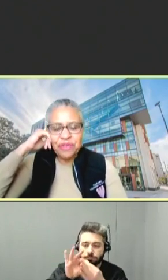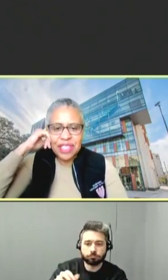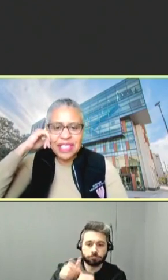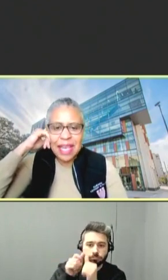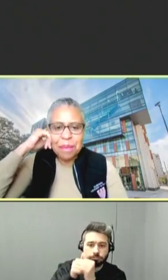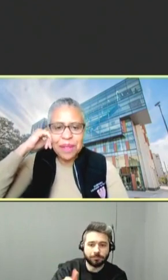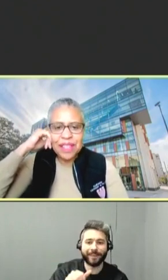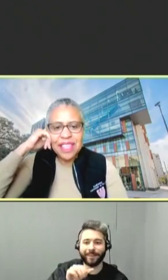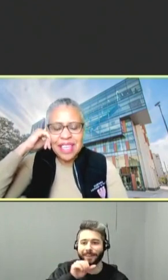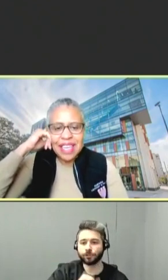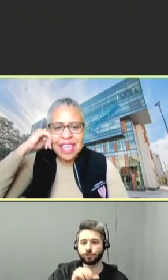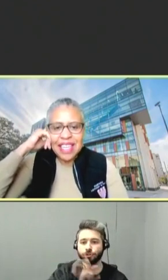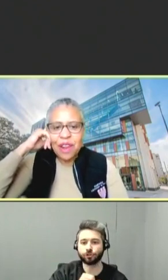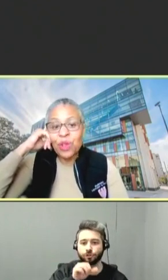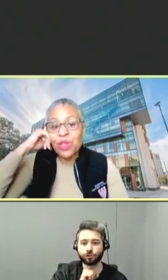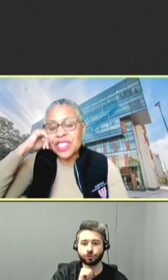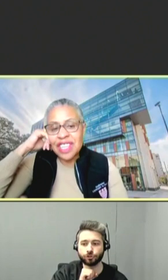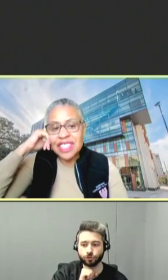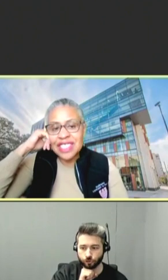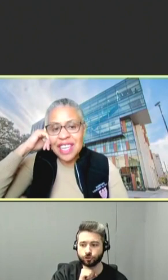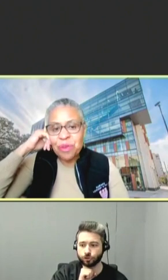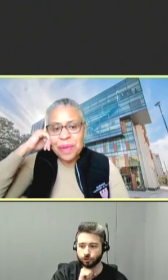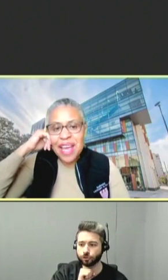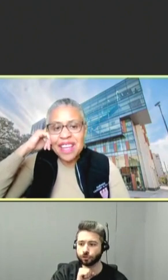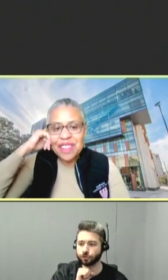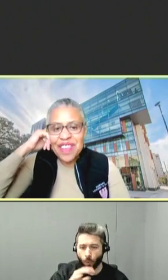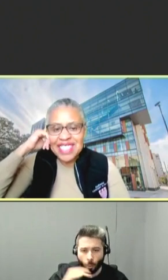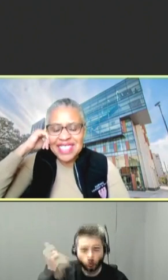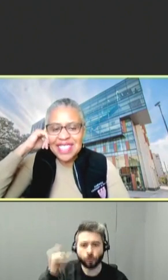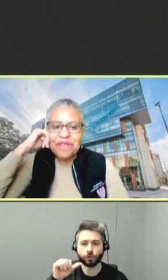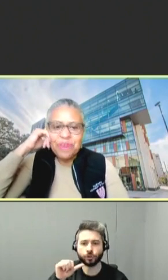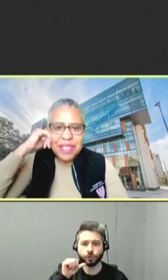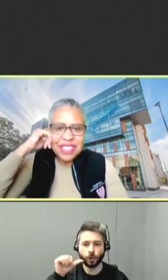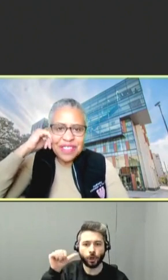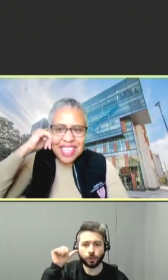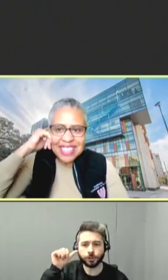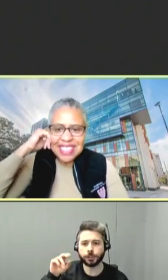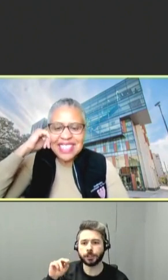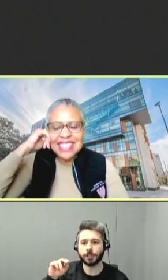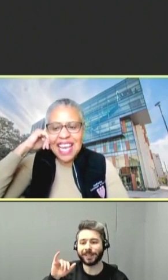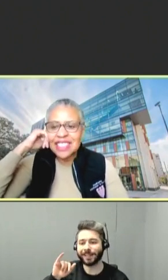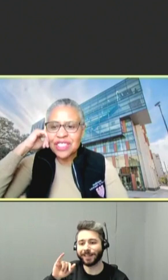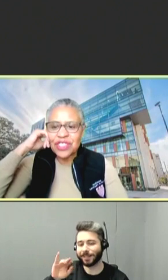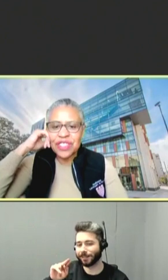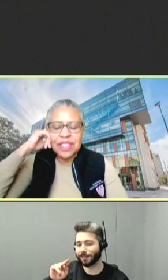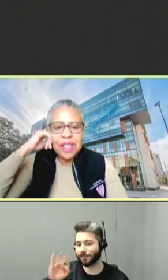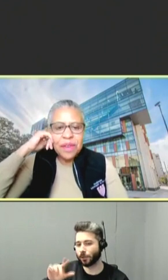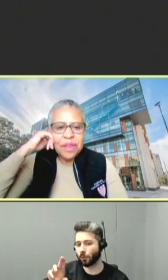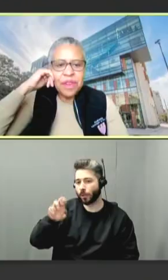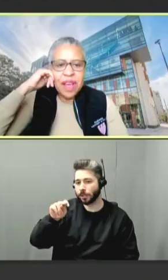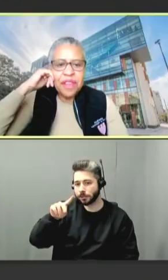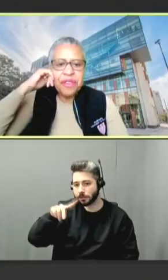for example, in older adults and pneumococcal vaccine, influenza vaccines, Oster, and, you know,